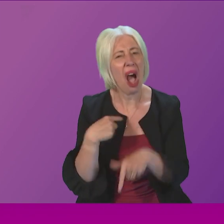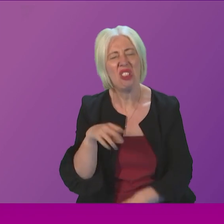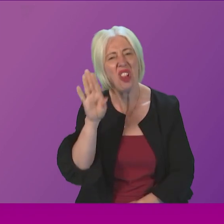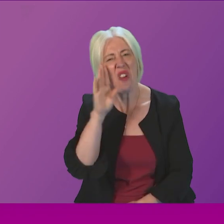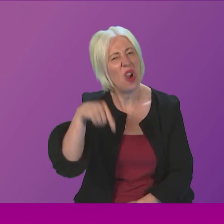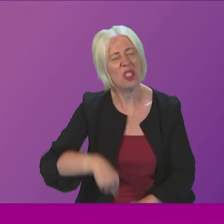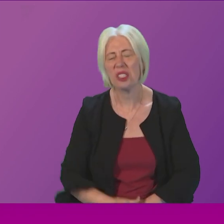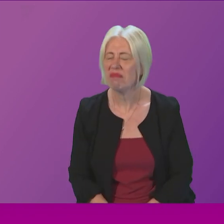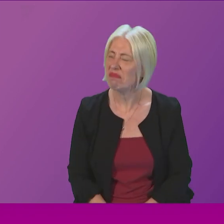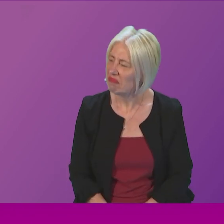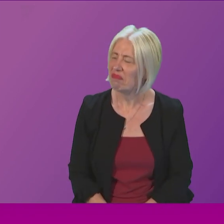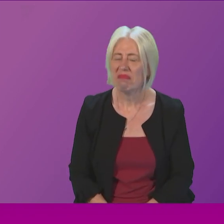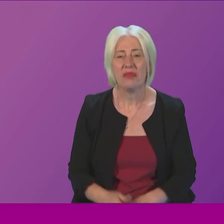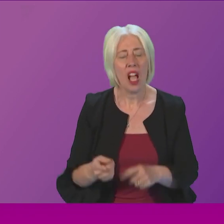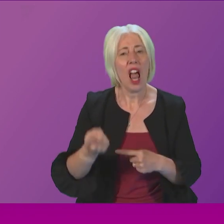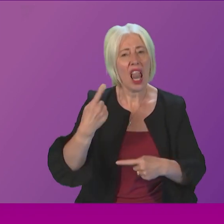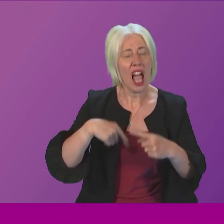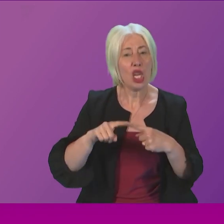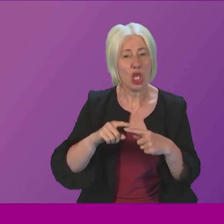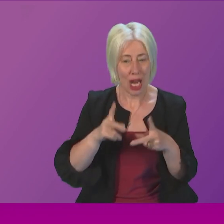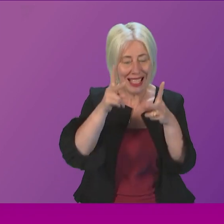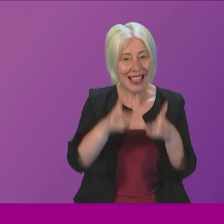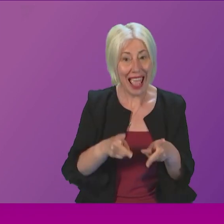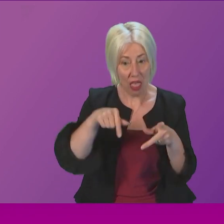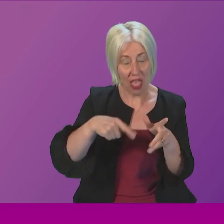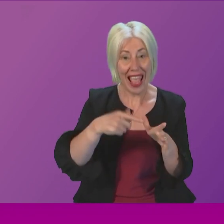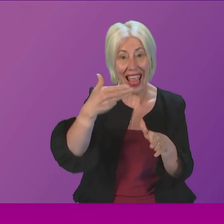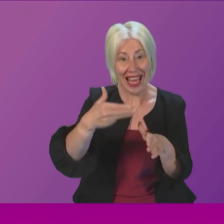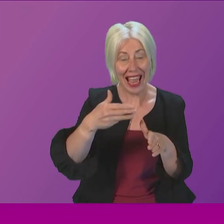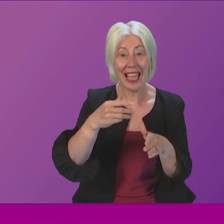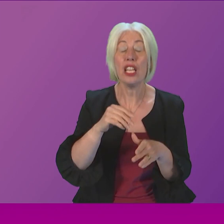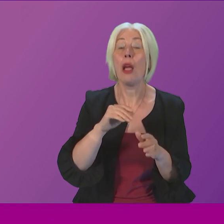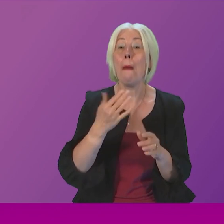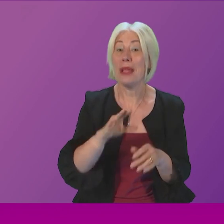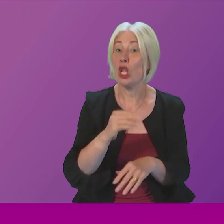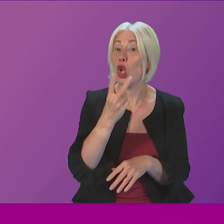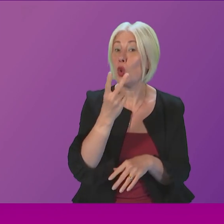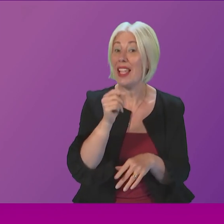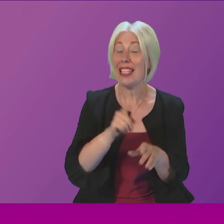Last year, deaths on the A9 were at a 20-year high.